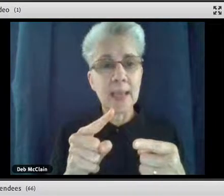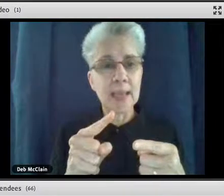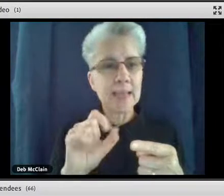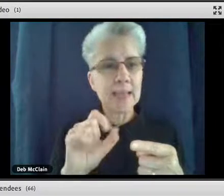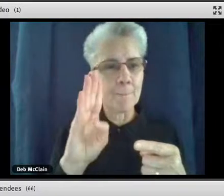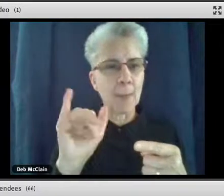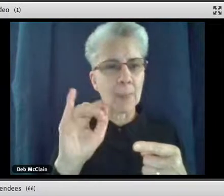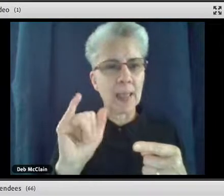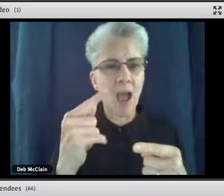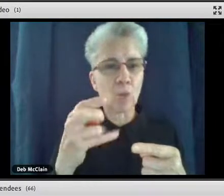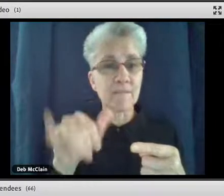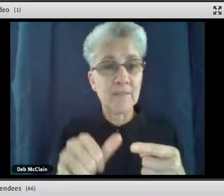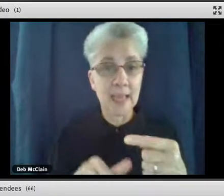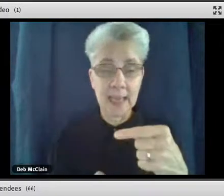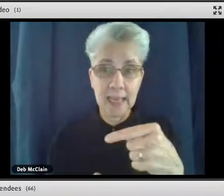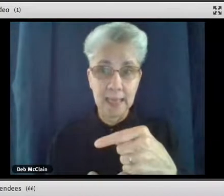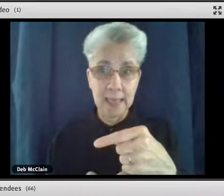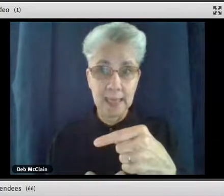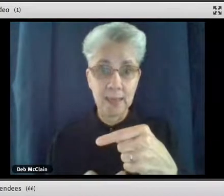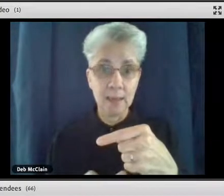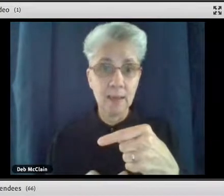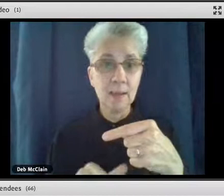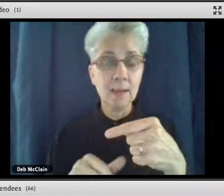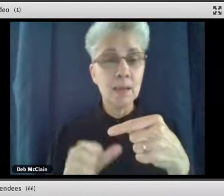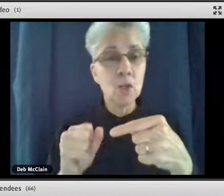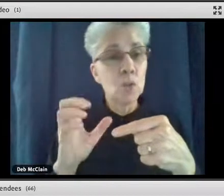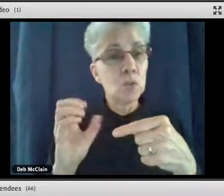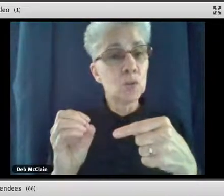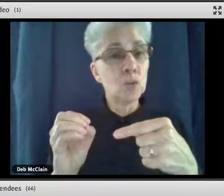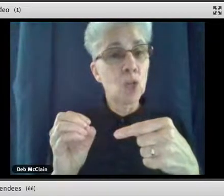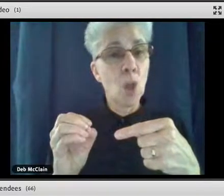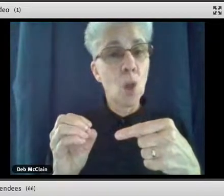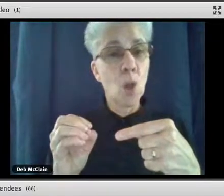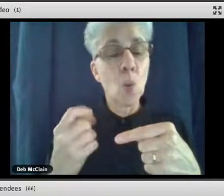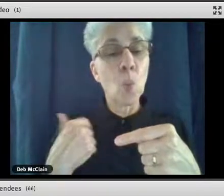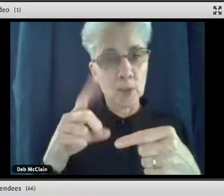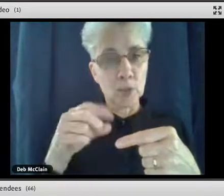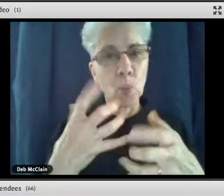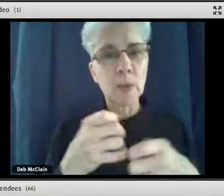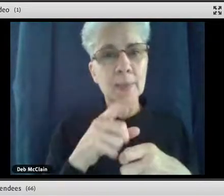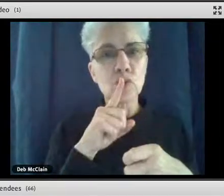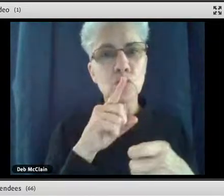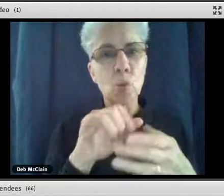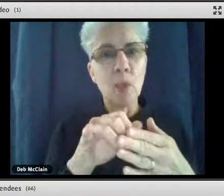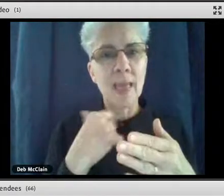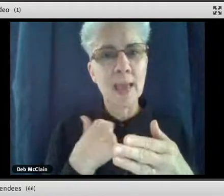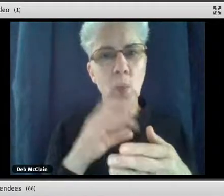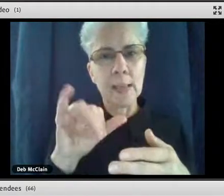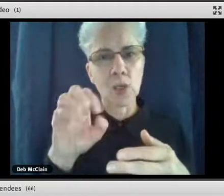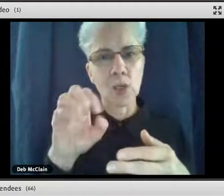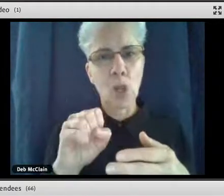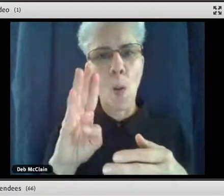It does say specifically that there is a bibliography and index here.